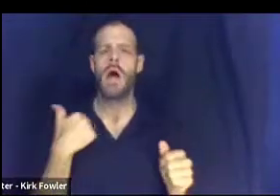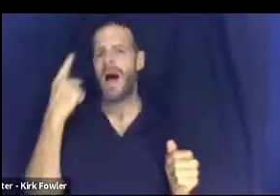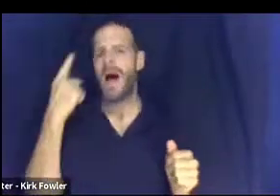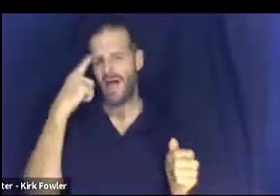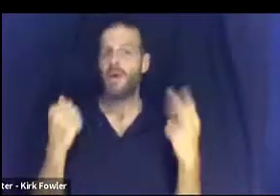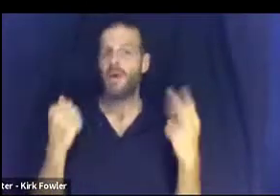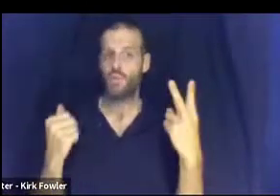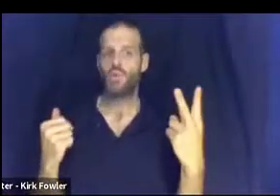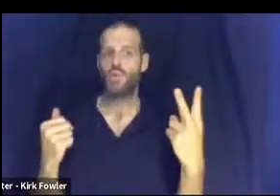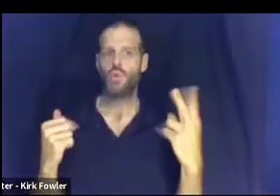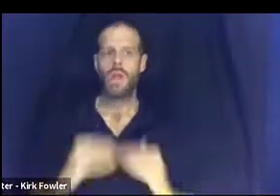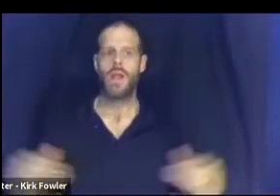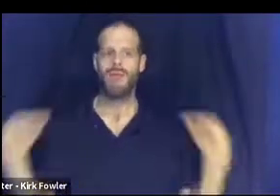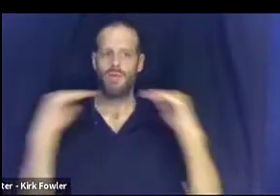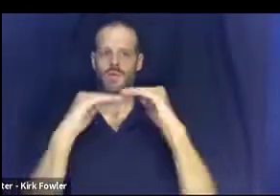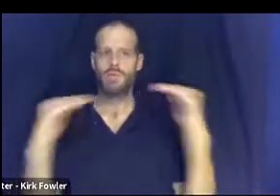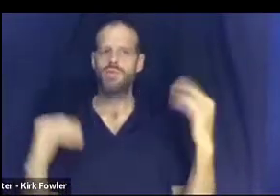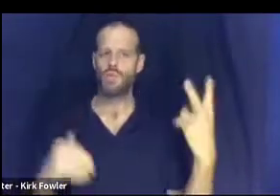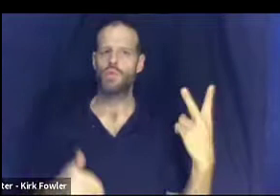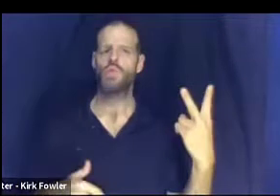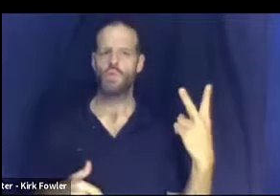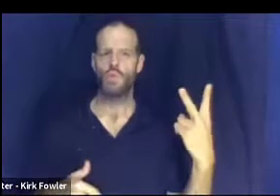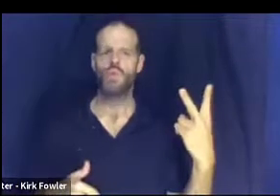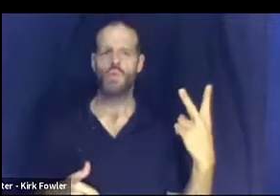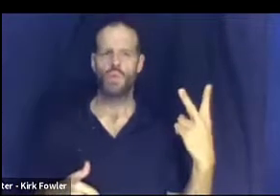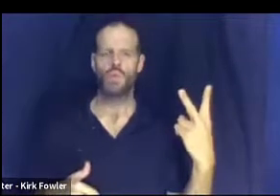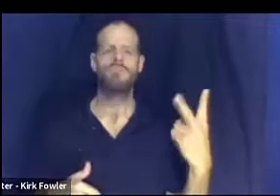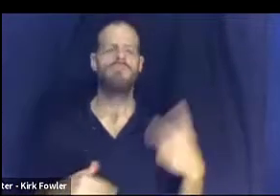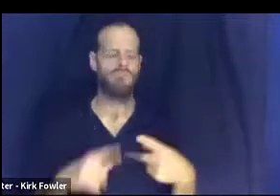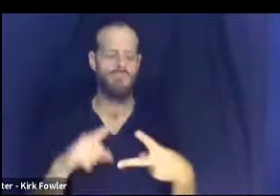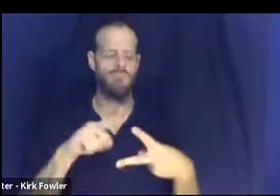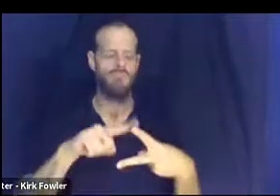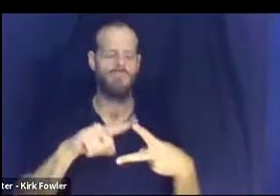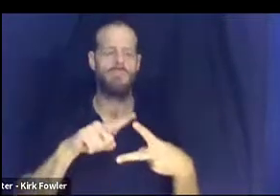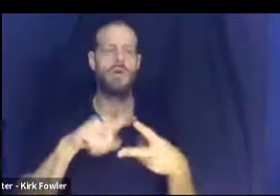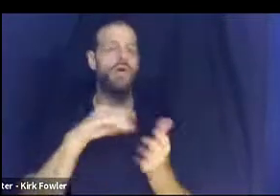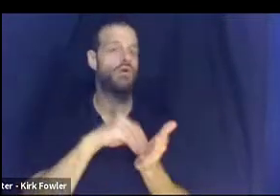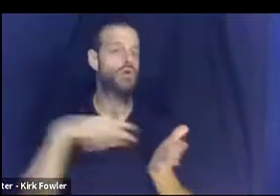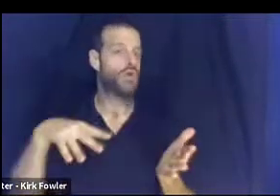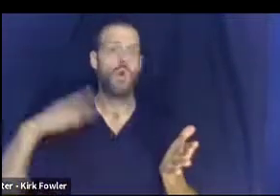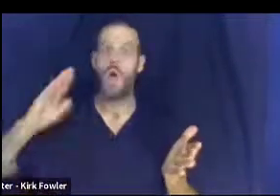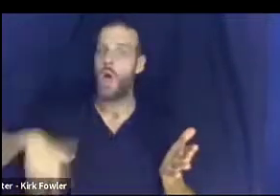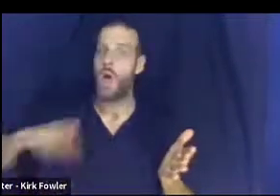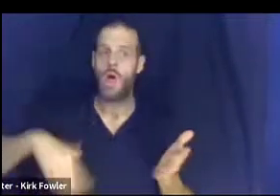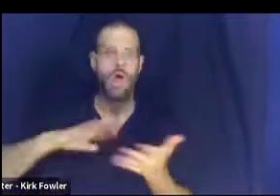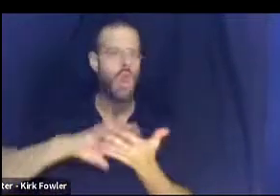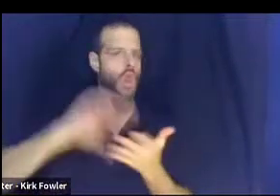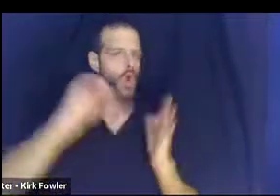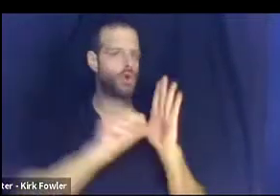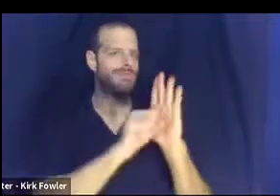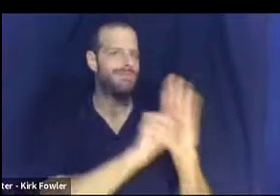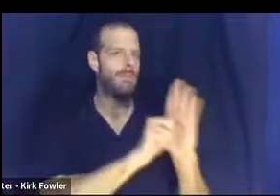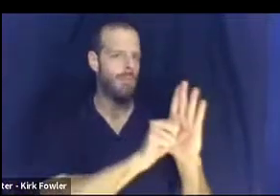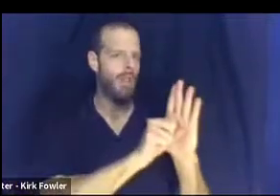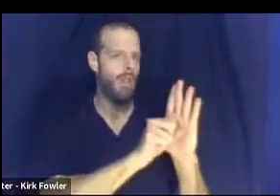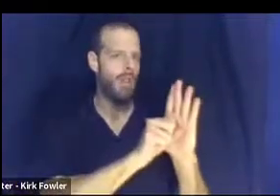of using tangible symbols. One is for students who don't have symbolism yet, they don't yet understand that the connection